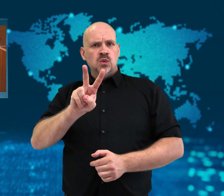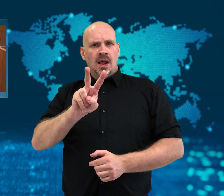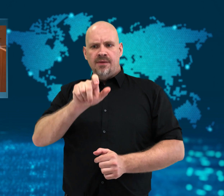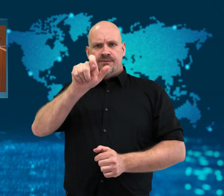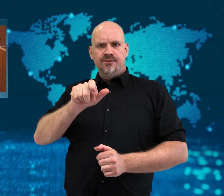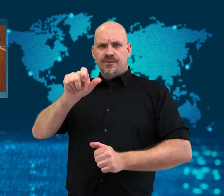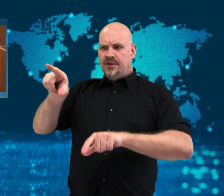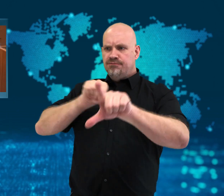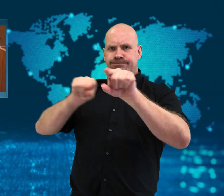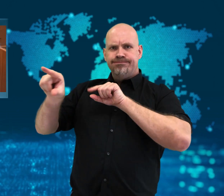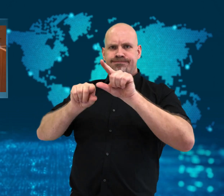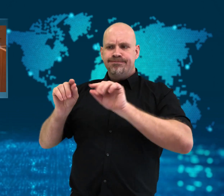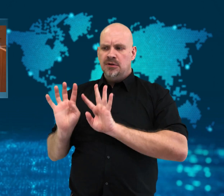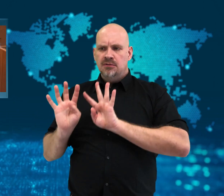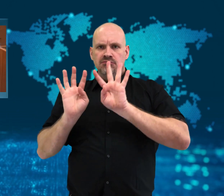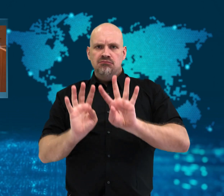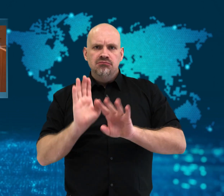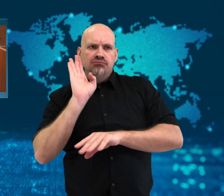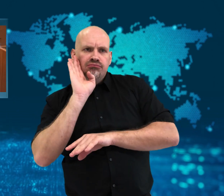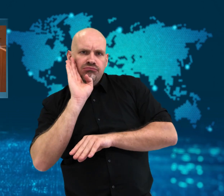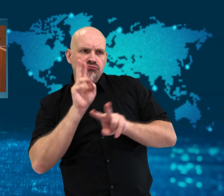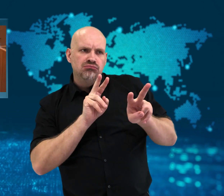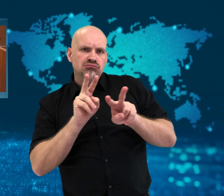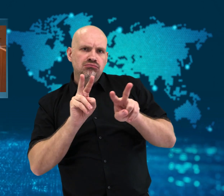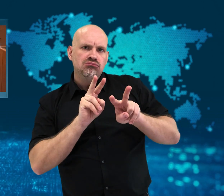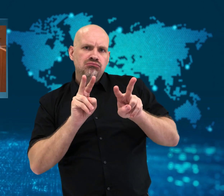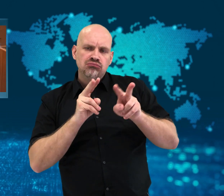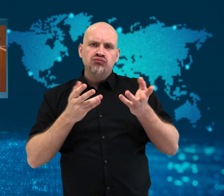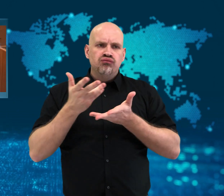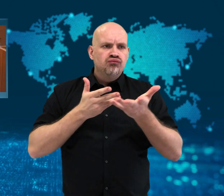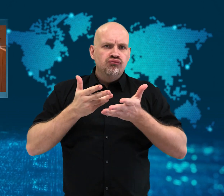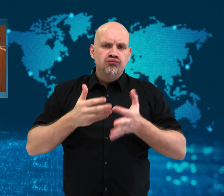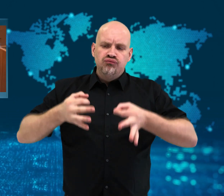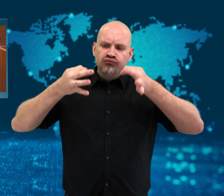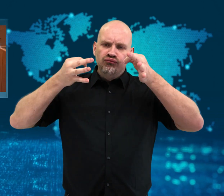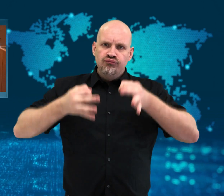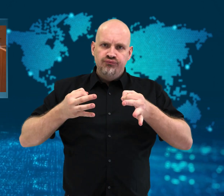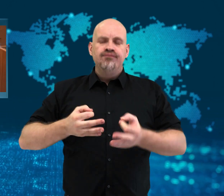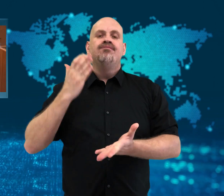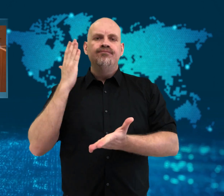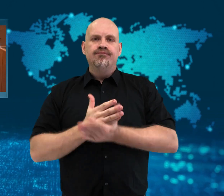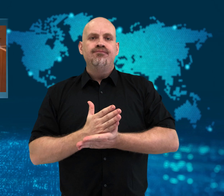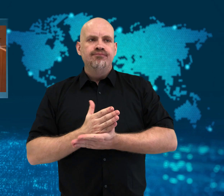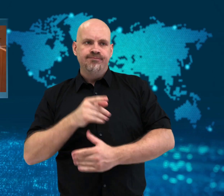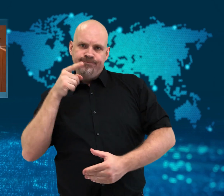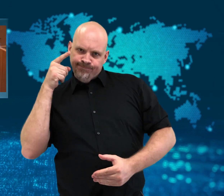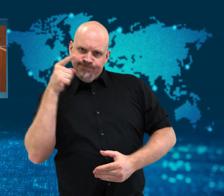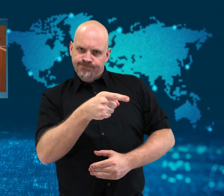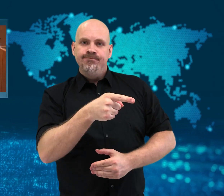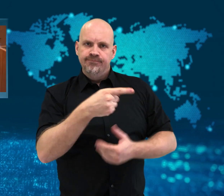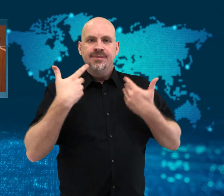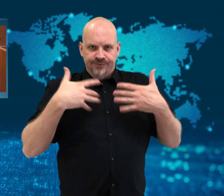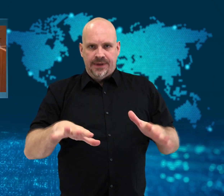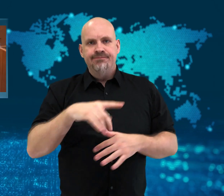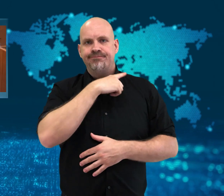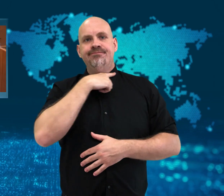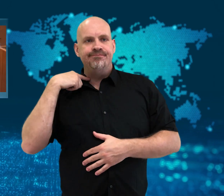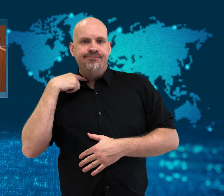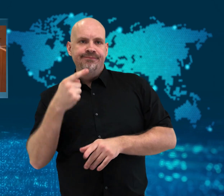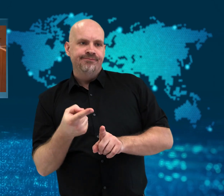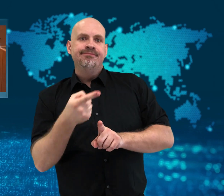Chauvin guilty on charges of second-degree murder,